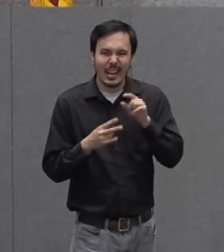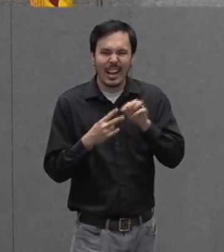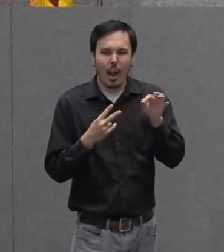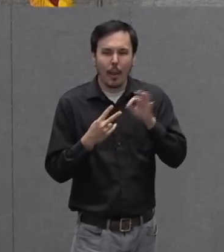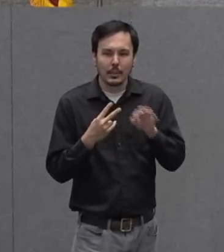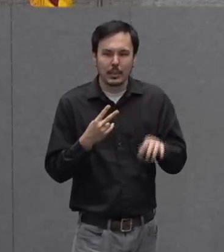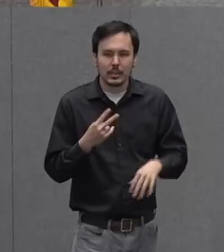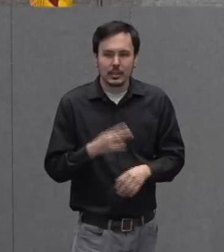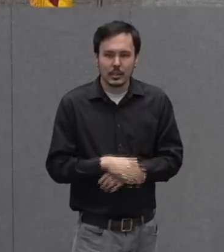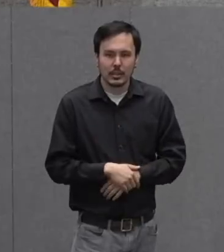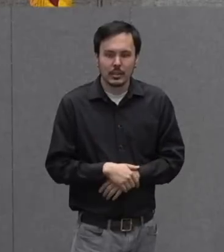I could use it this way.